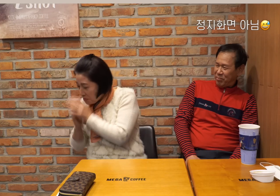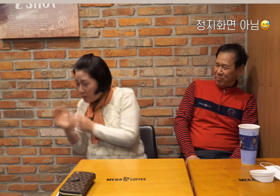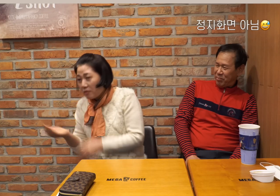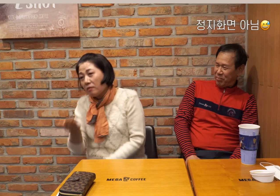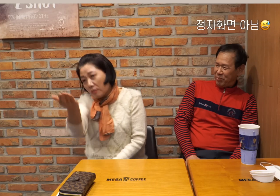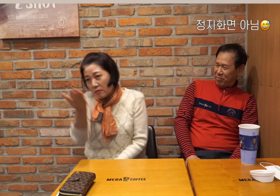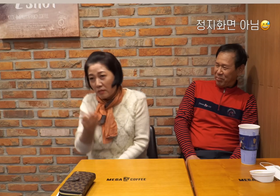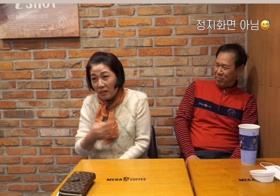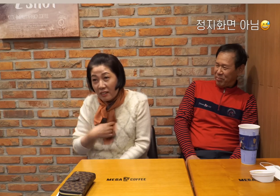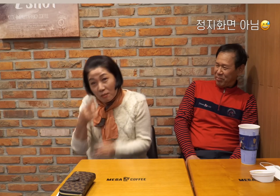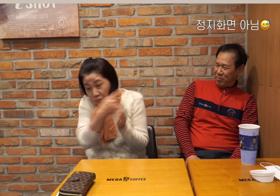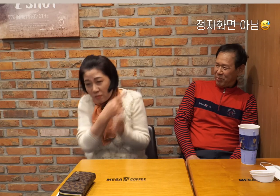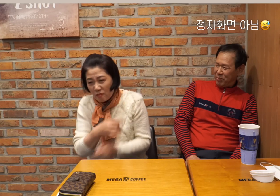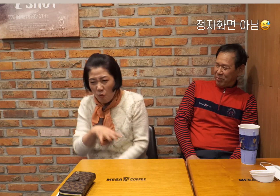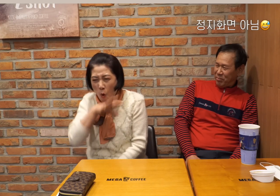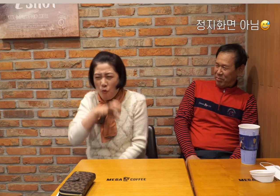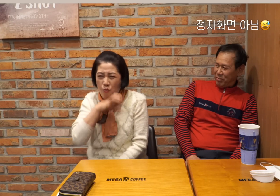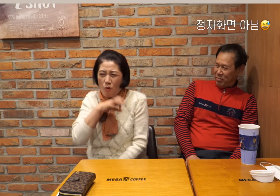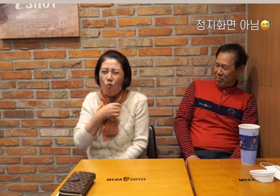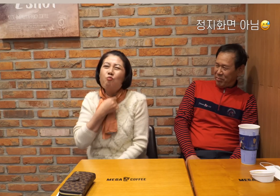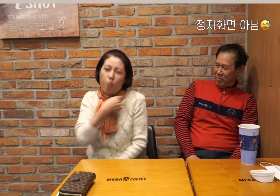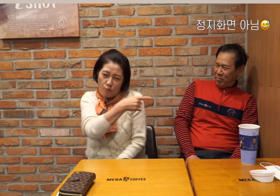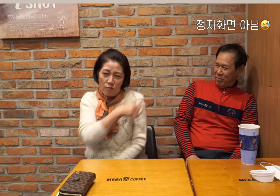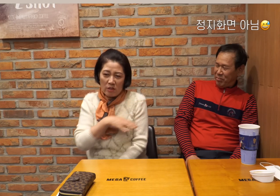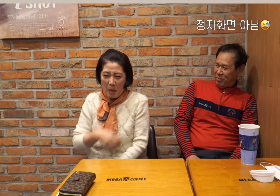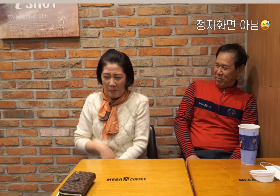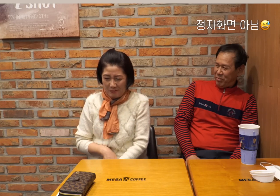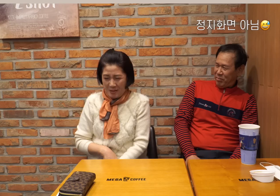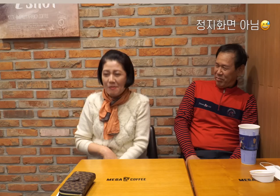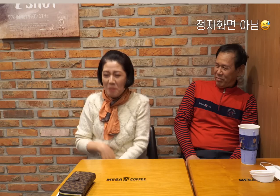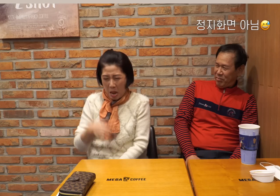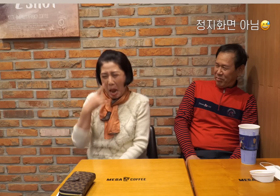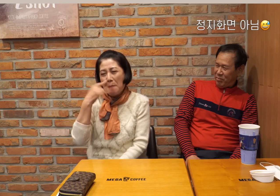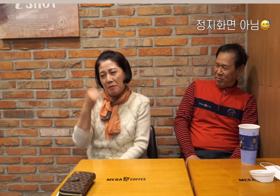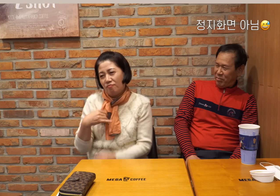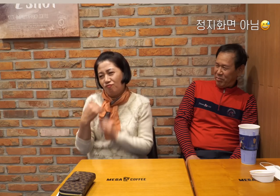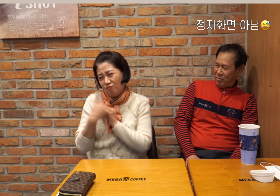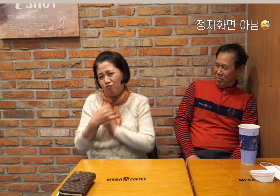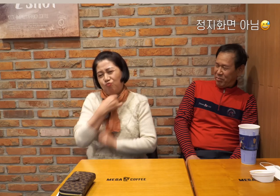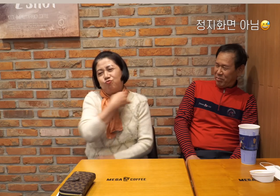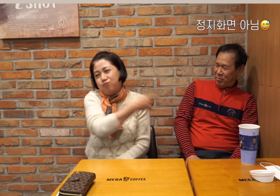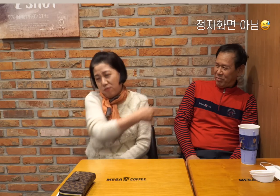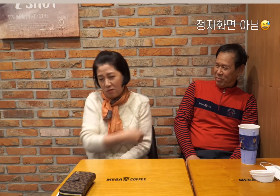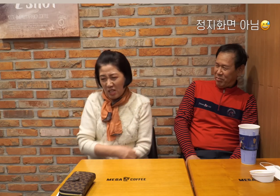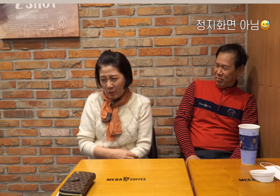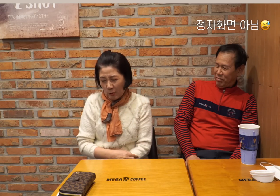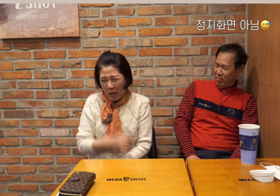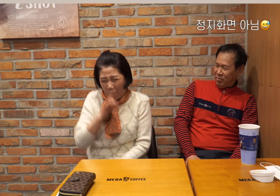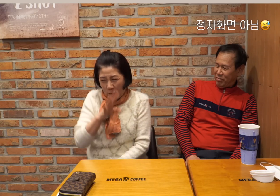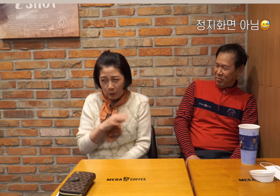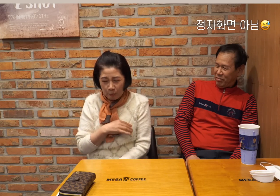She was dissatisfied that mother didn't like Do-soo, but I had already fallen in love with Do-soo,